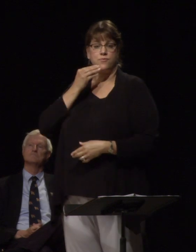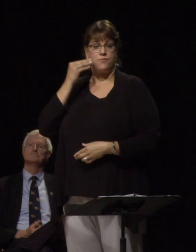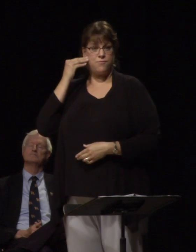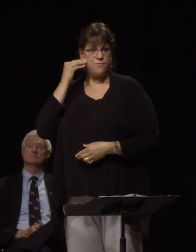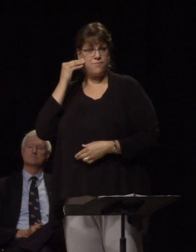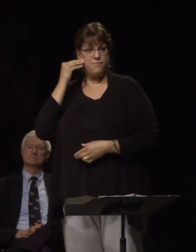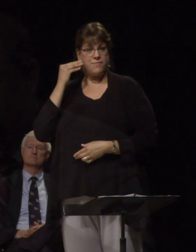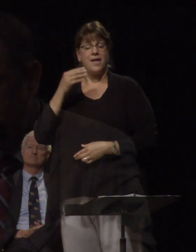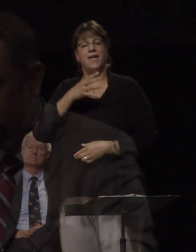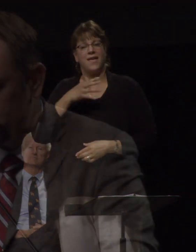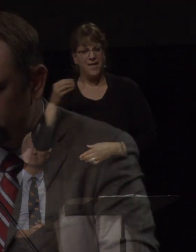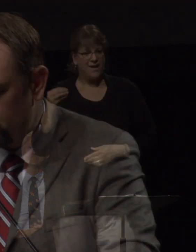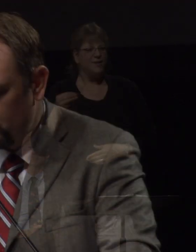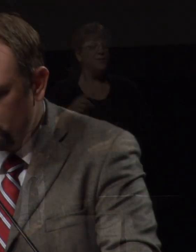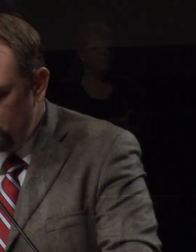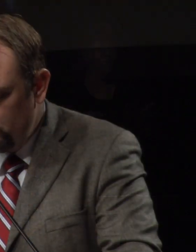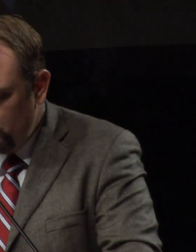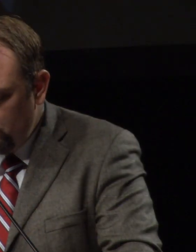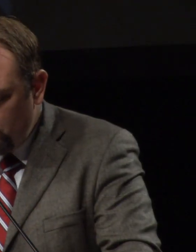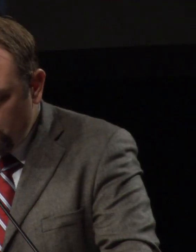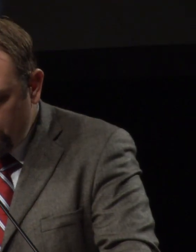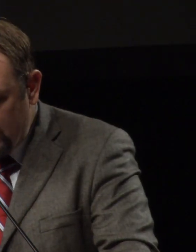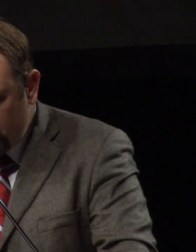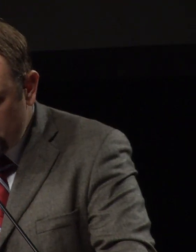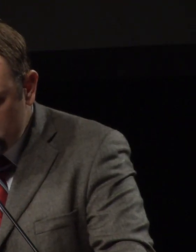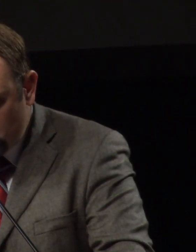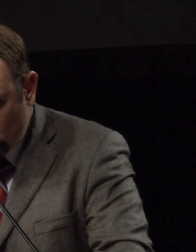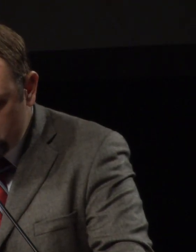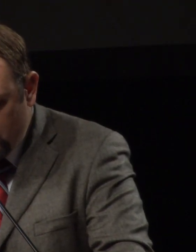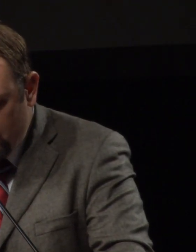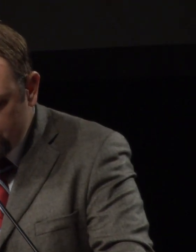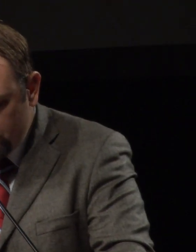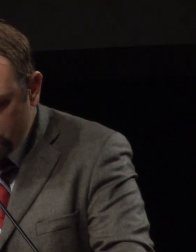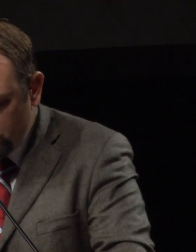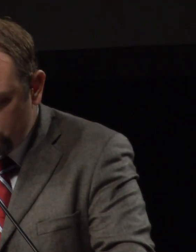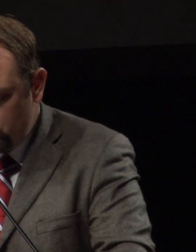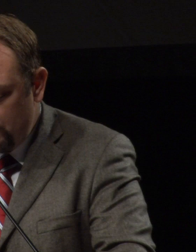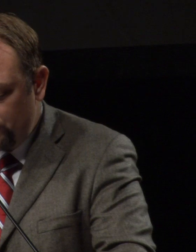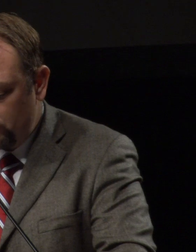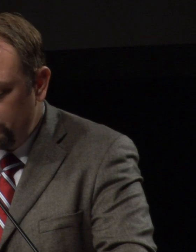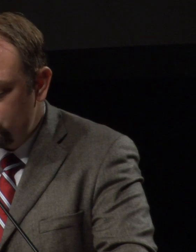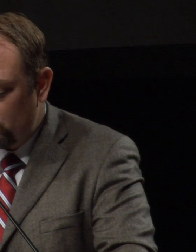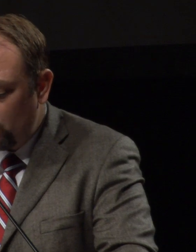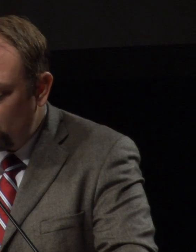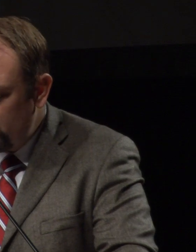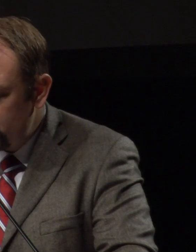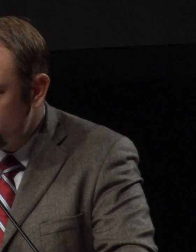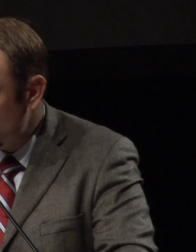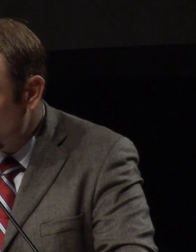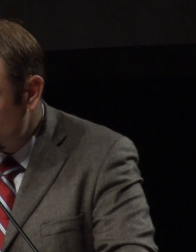TODAY'S CONVOCATION. THE ACADEMIC SUPPORT STAFF, THE STAFF THAT CLEANS OUR HALLWAYS